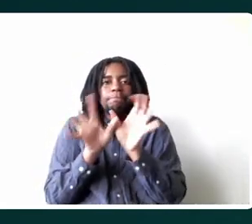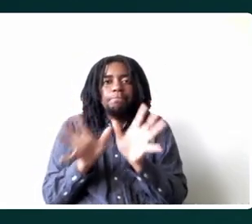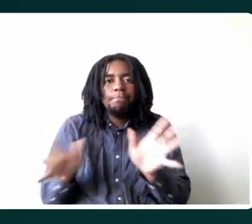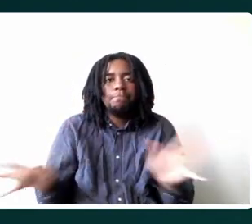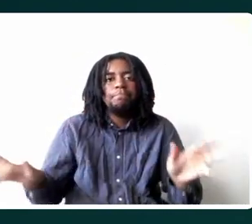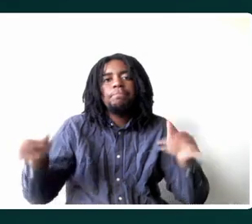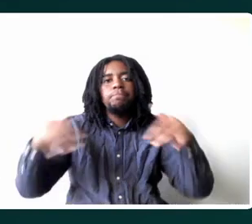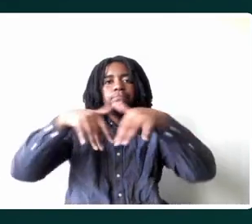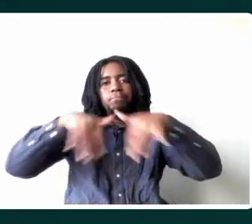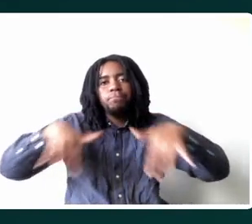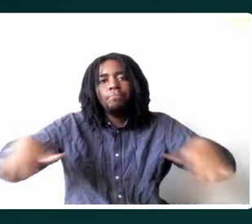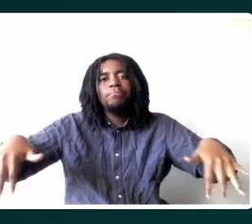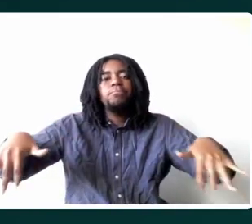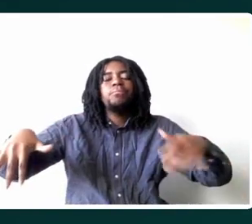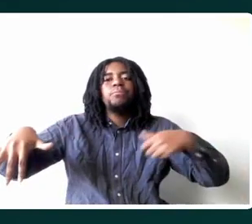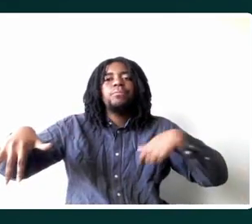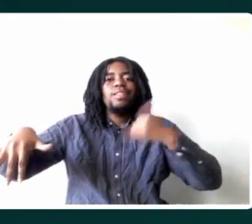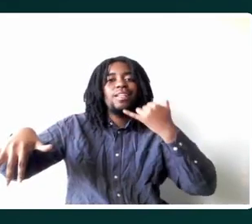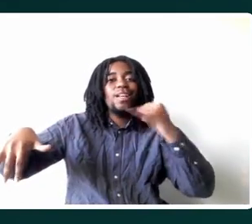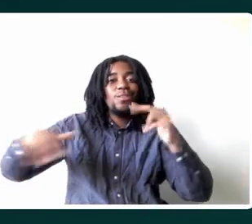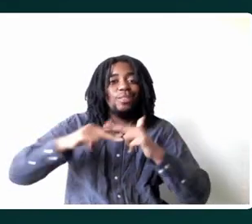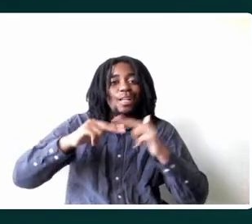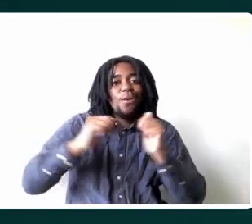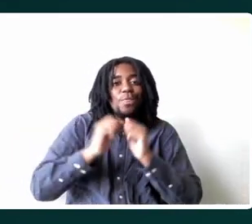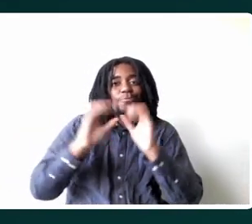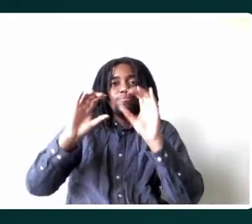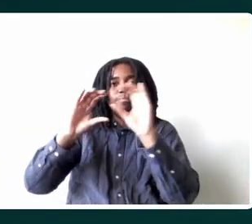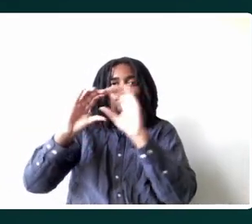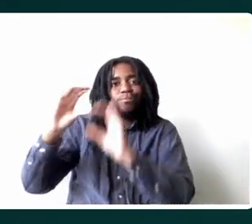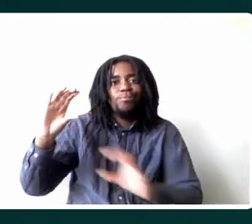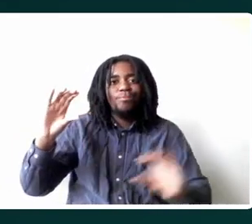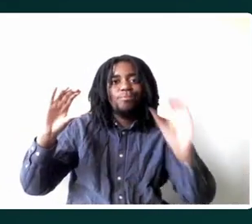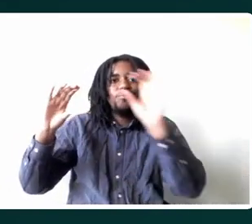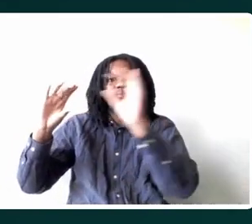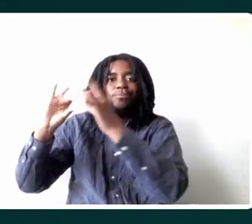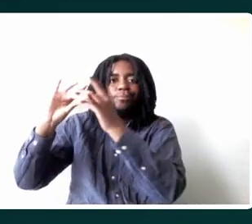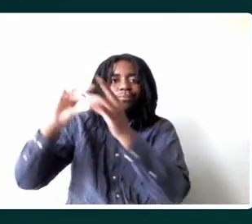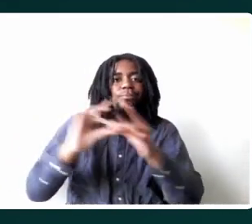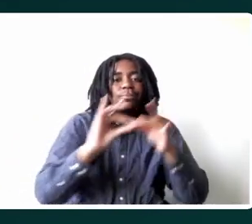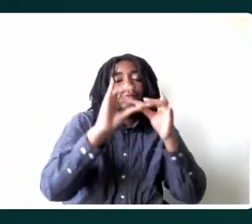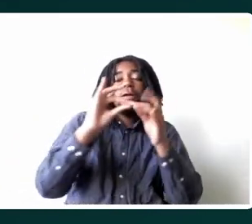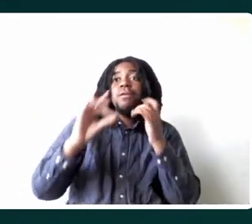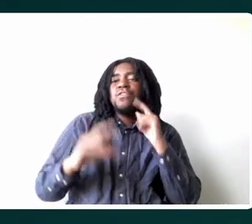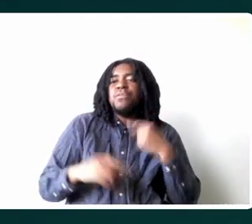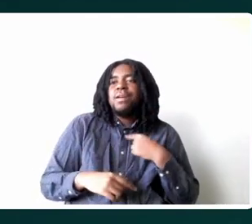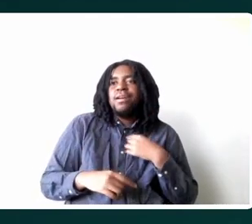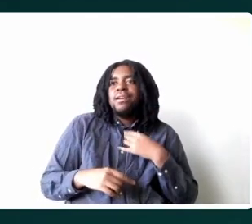circles on it. But to me, in addition to, like, a family photo album, this exhibition feels also